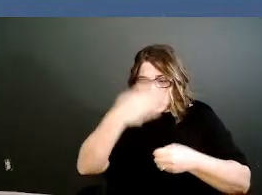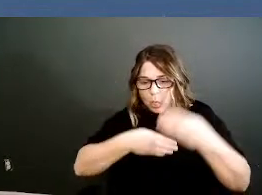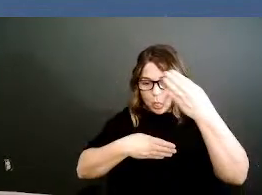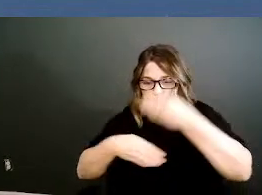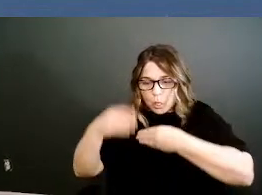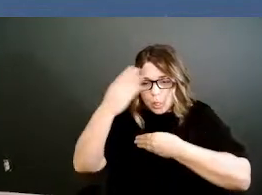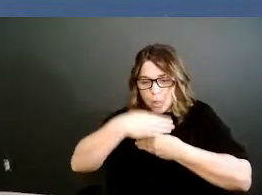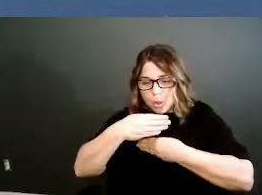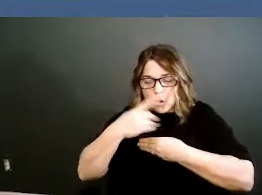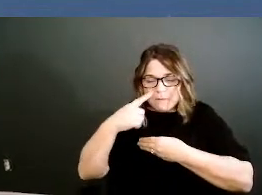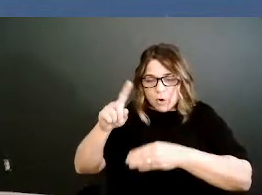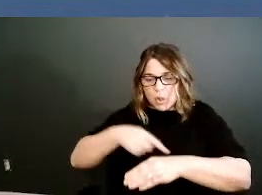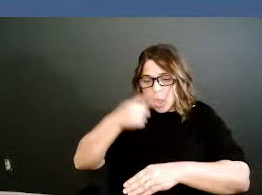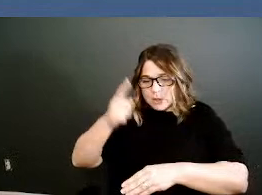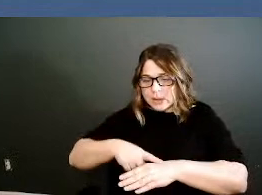WE HAVE TOO MANY